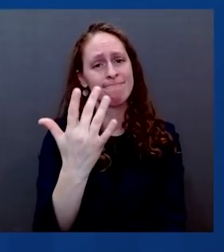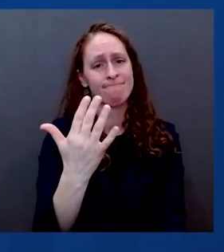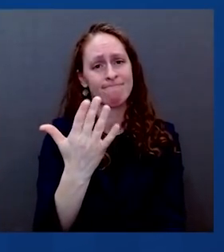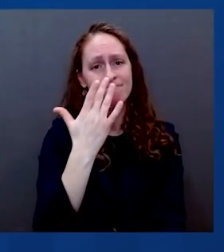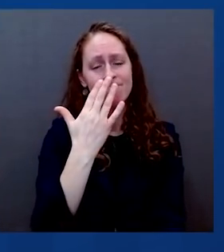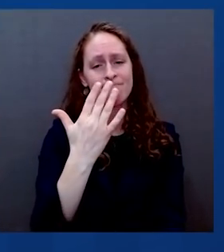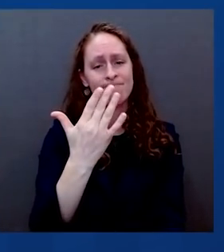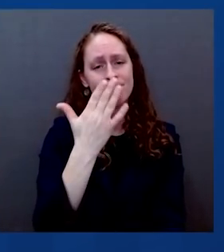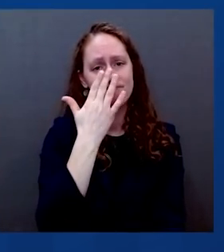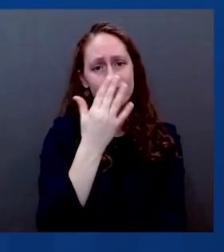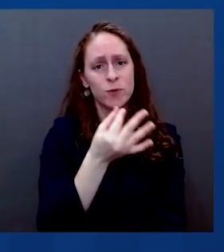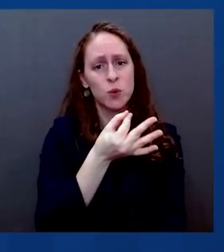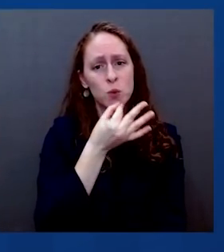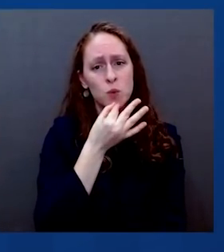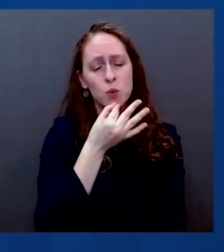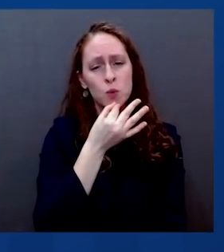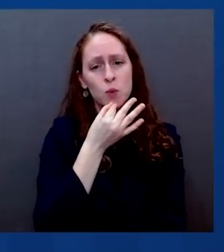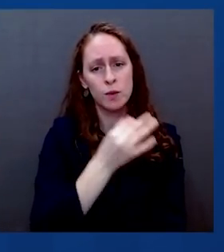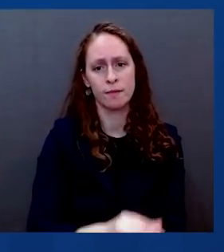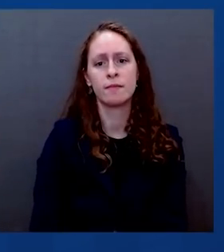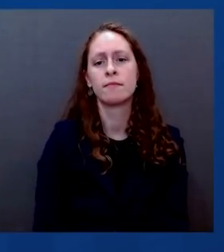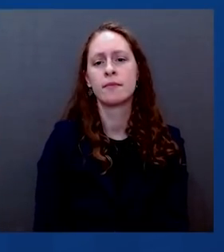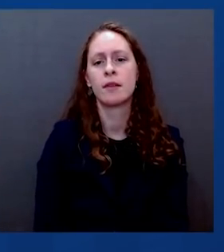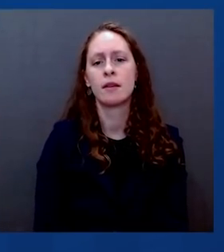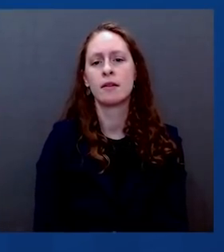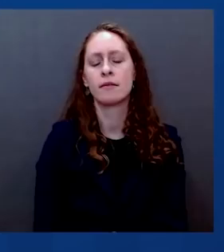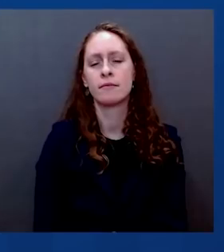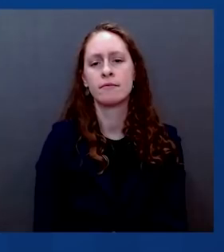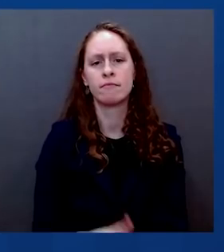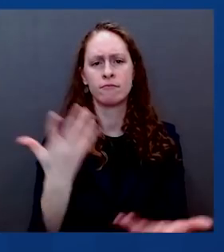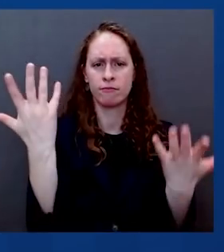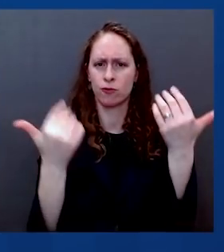light over shadows, justice over injustice?